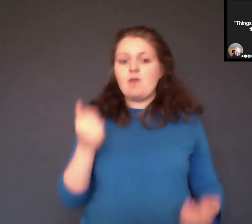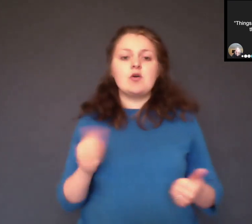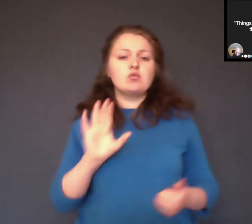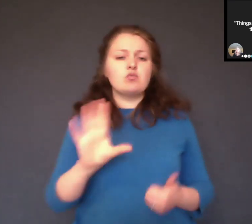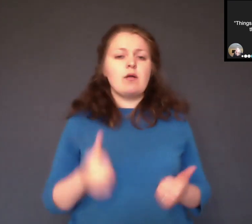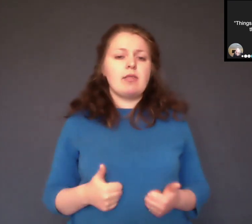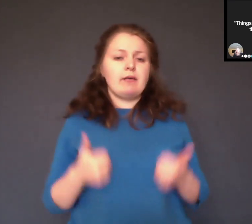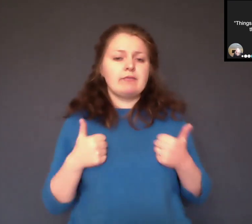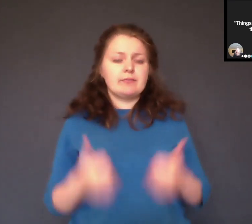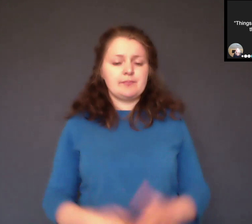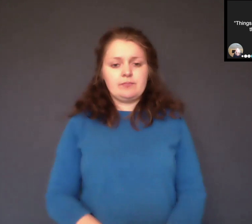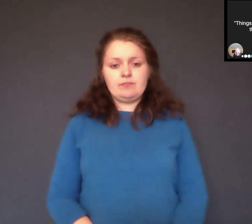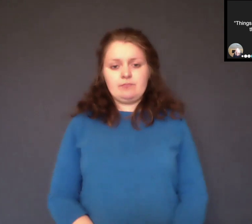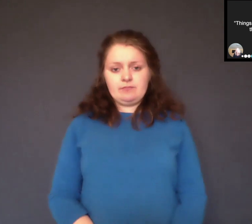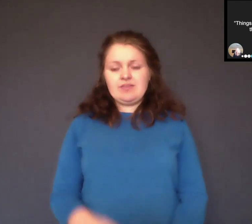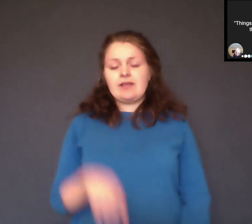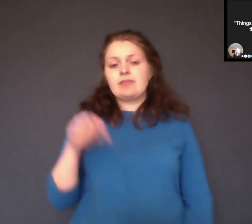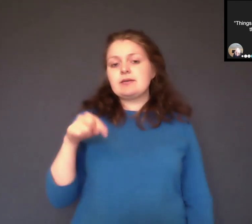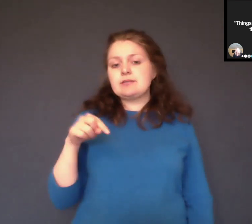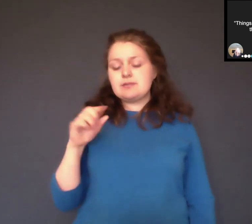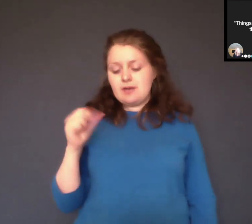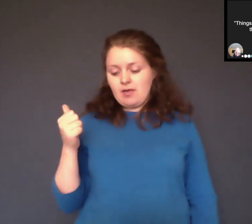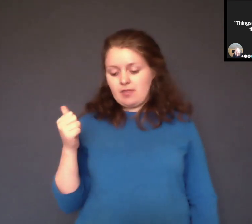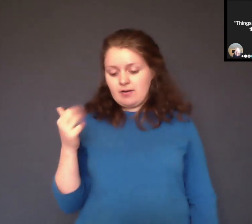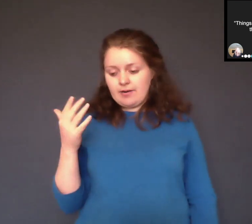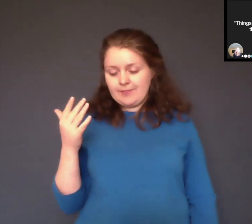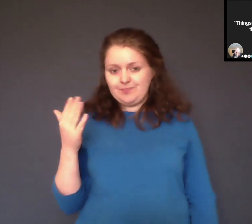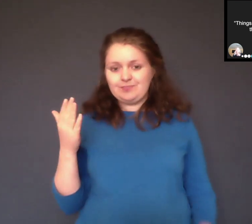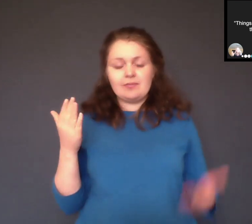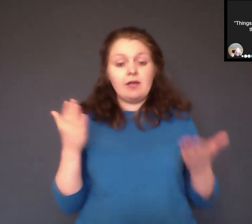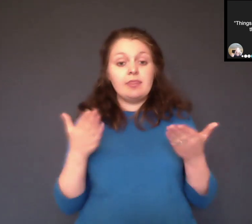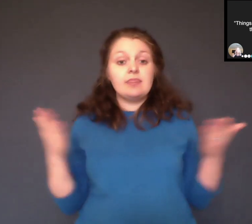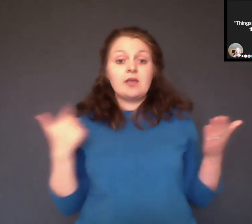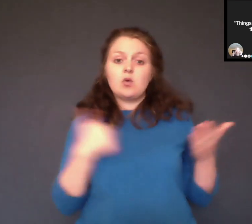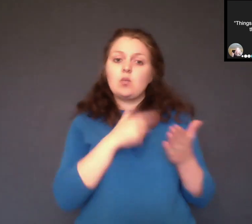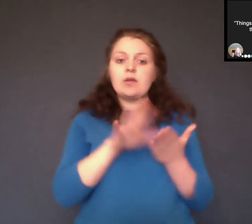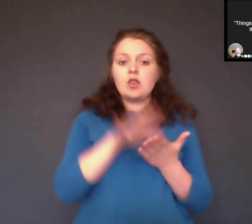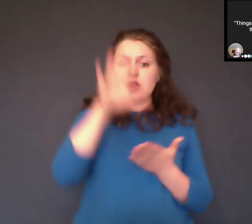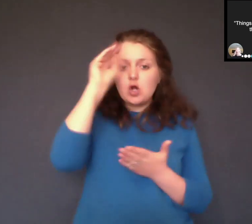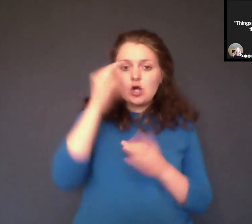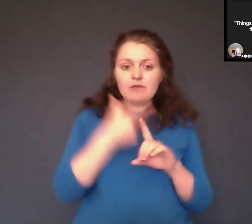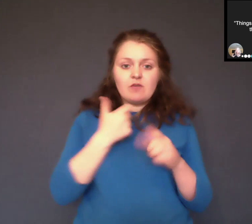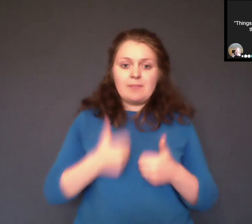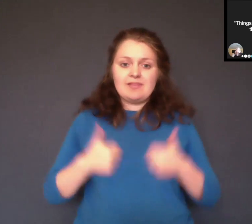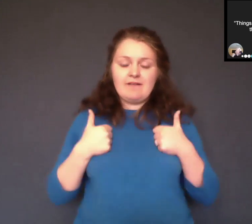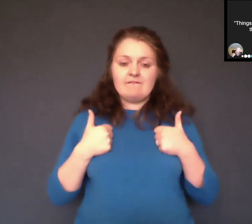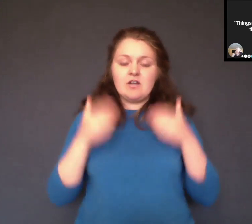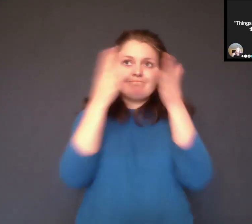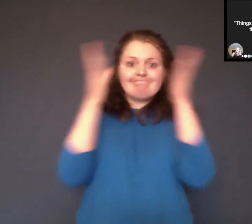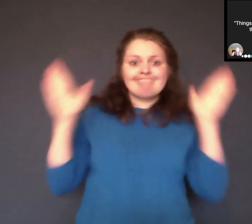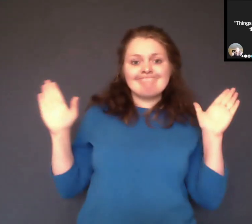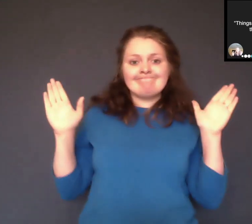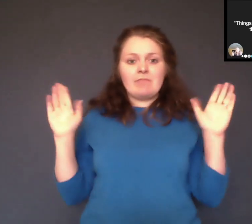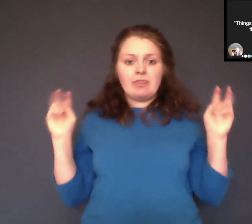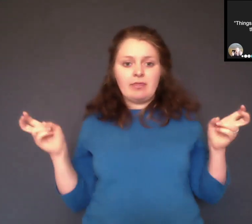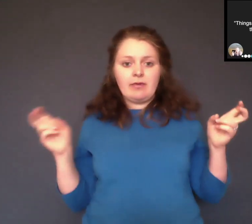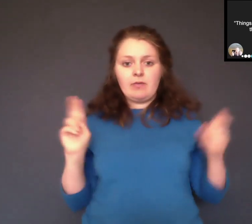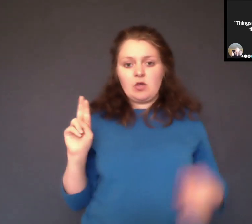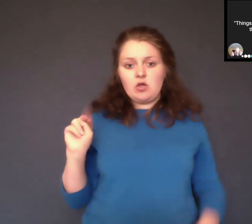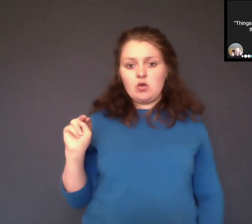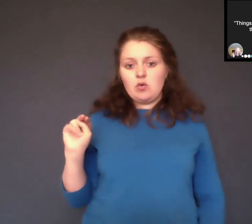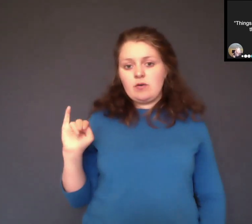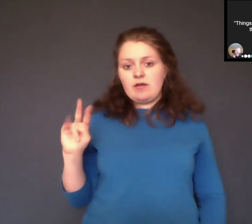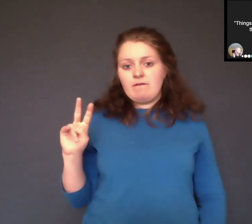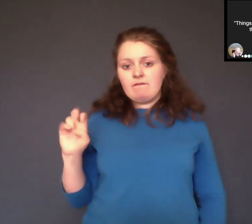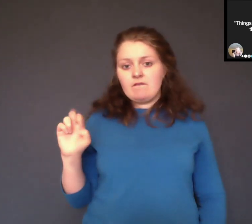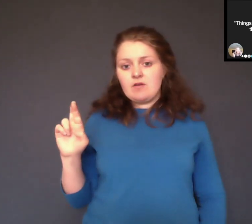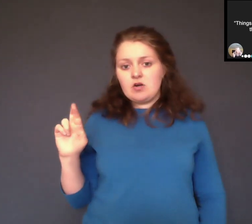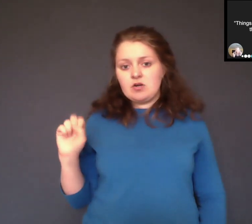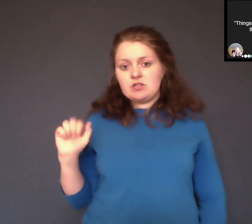this is another one of those um things we learn in life one of those universal themes so harvey the